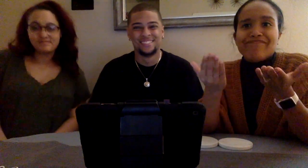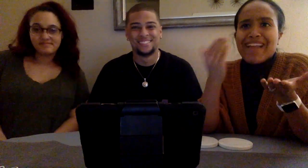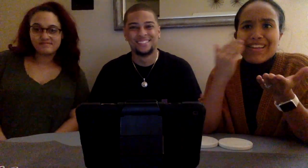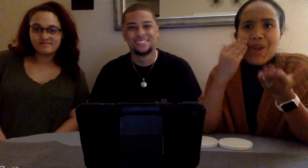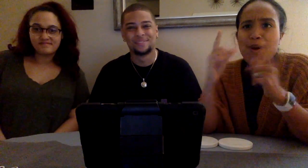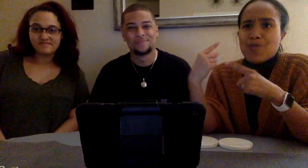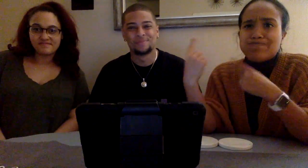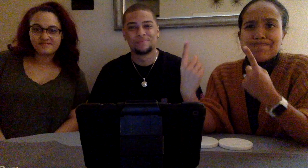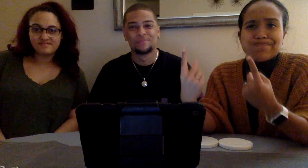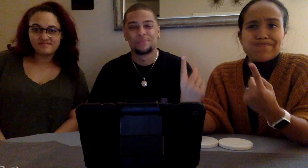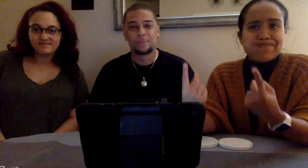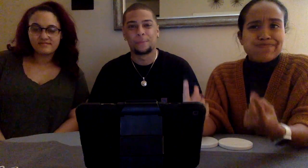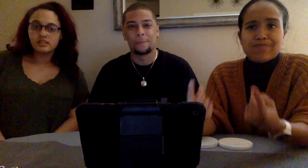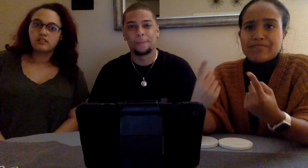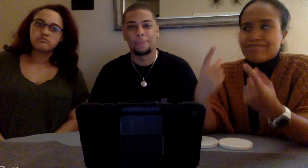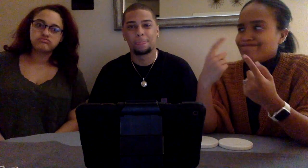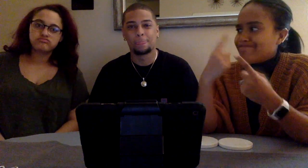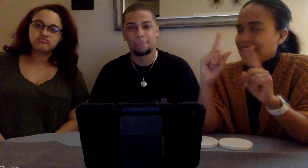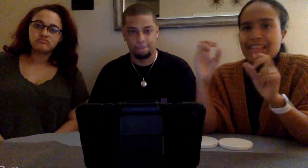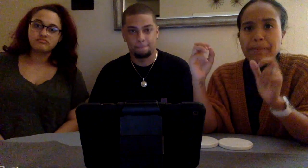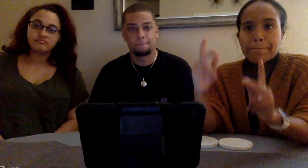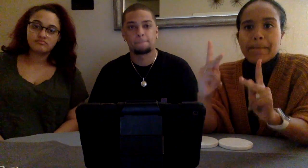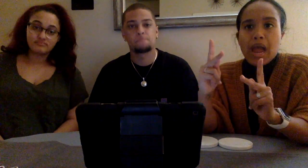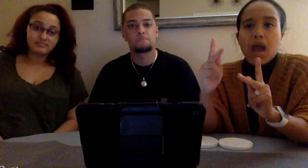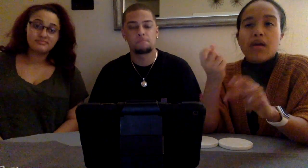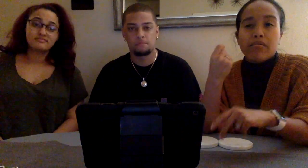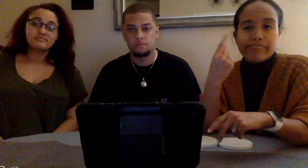Vicky: I know it has been a while and we are back now.